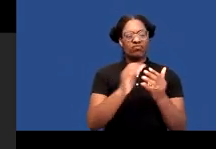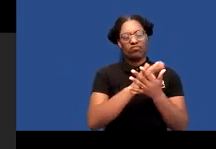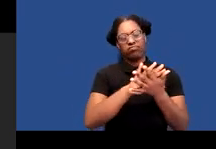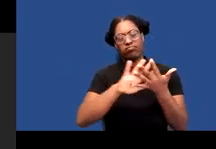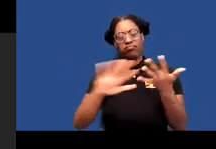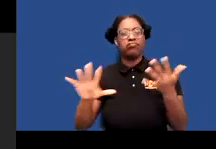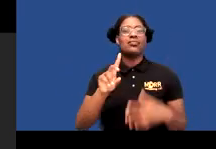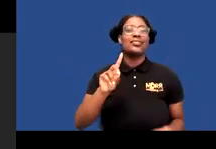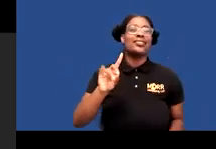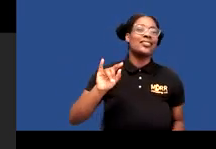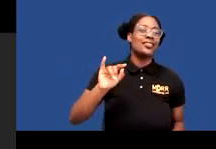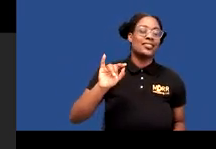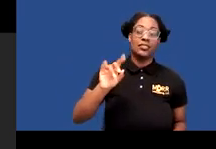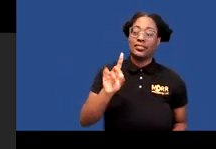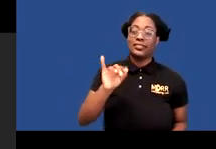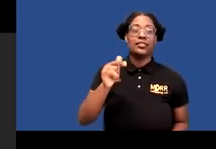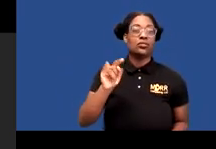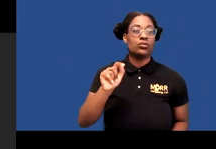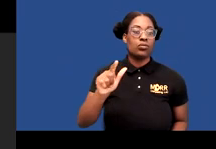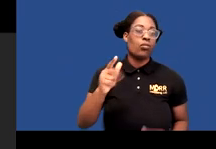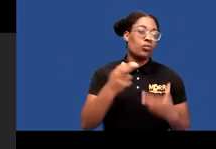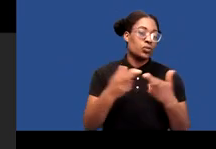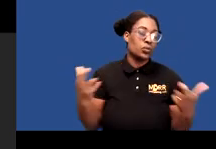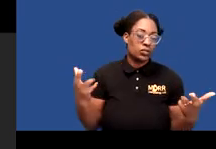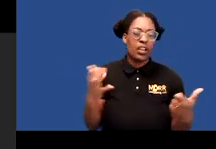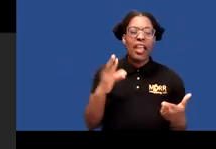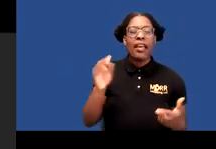And are we able to tell from the chat, Jenelle and team,